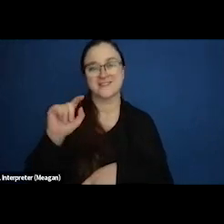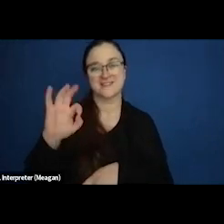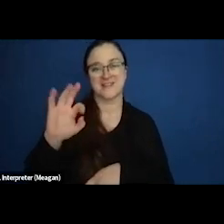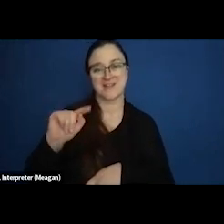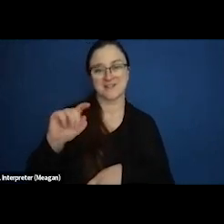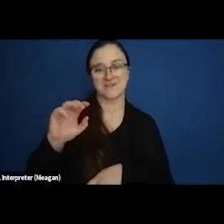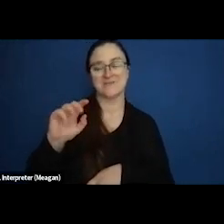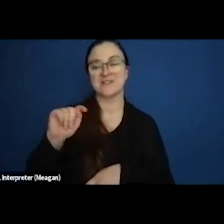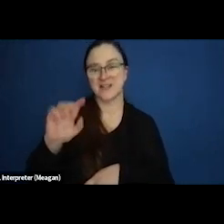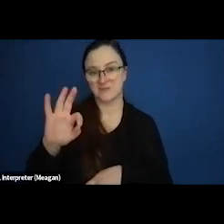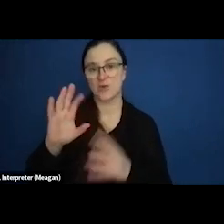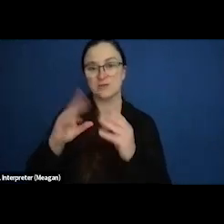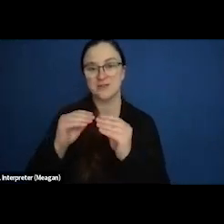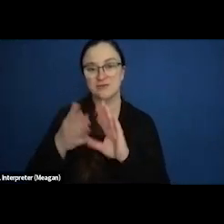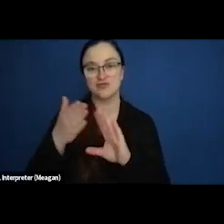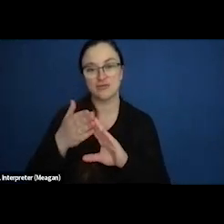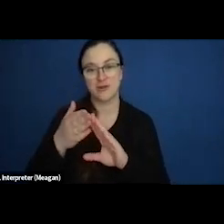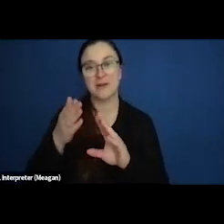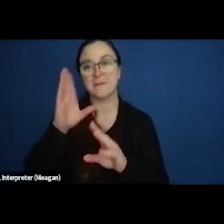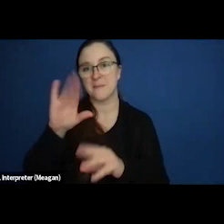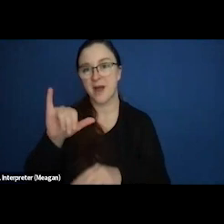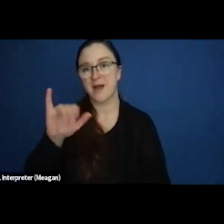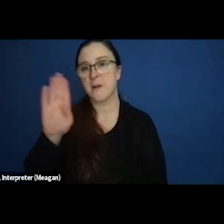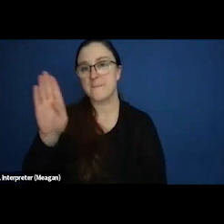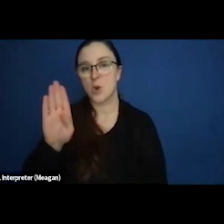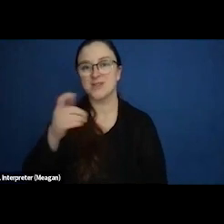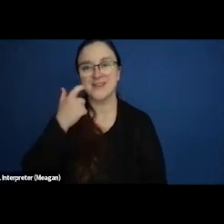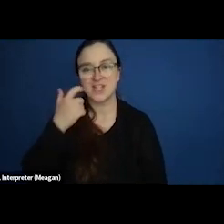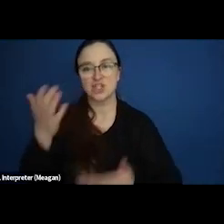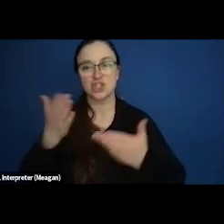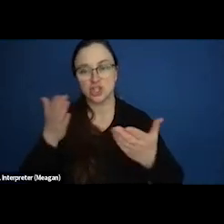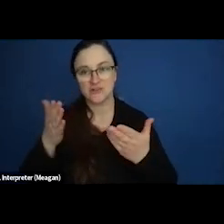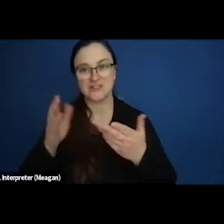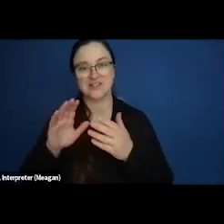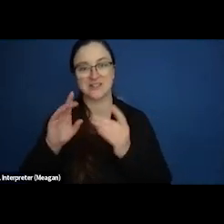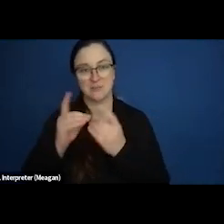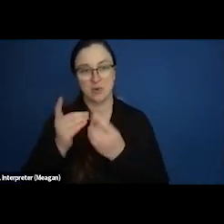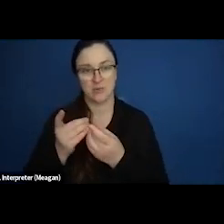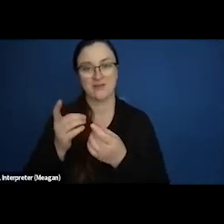by the City of Boston Addiction Services Department. Members meet biweekly to discuss outreach